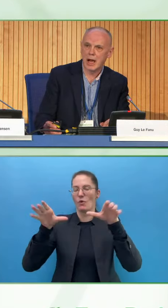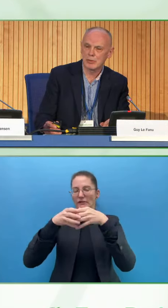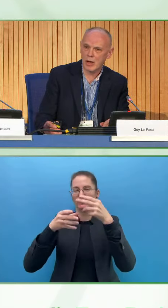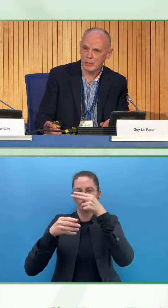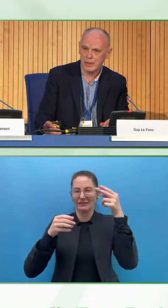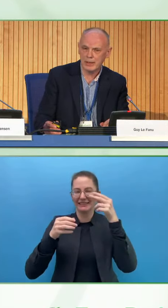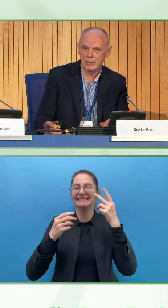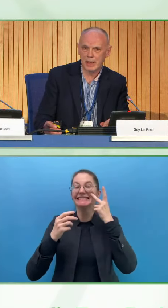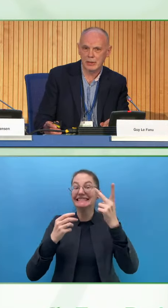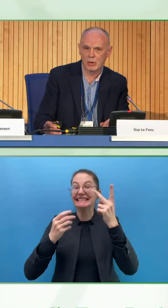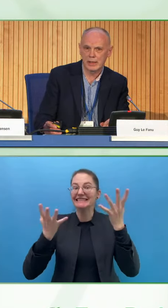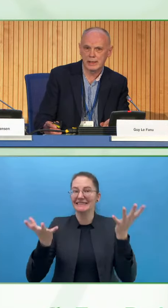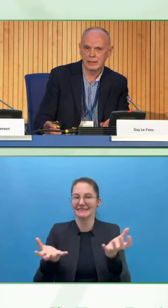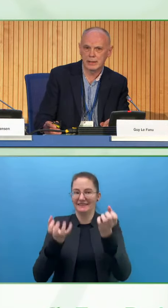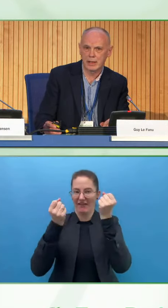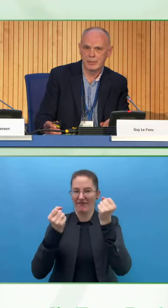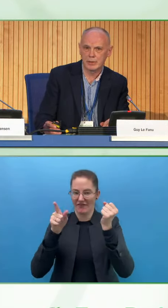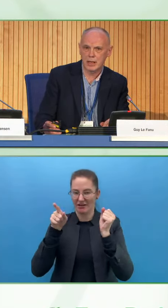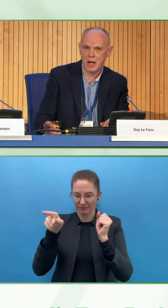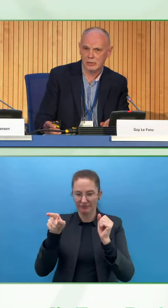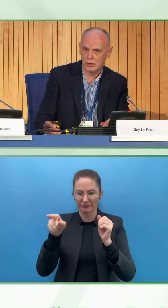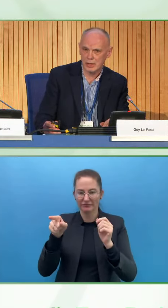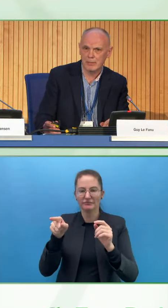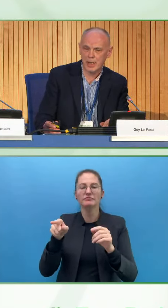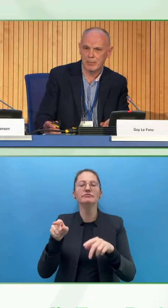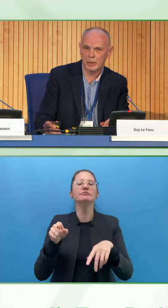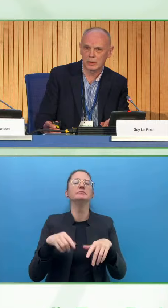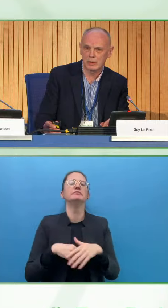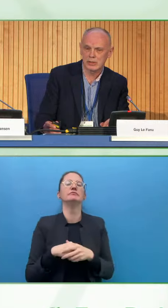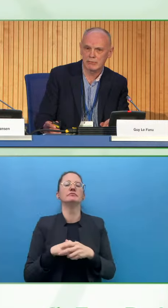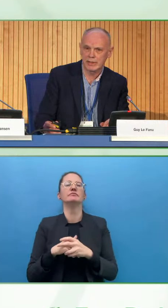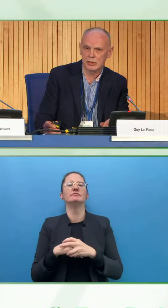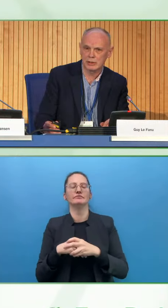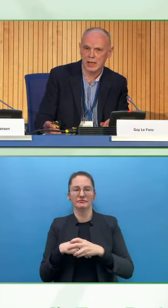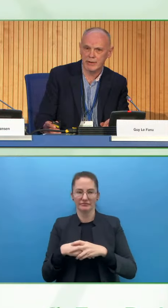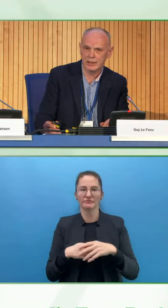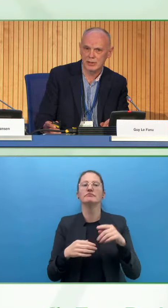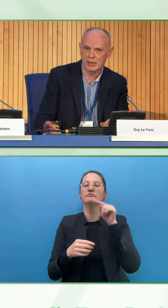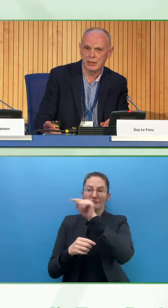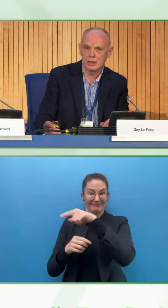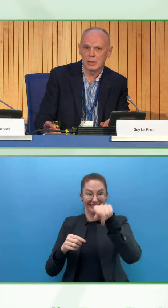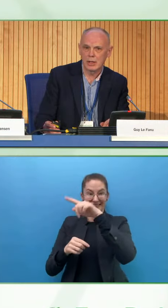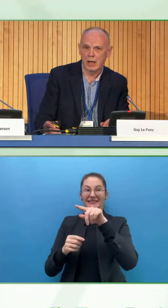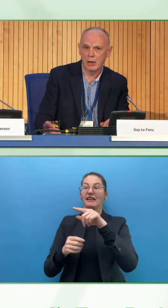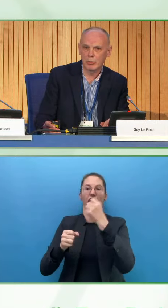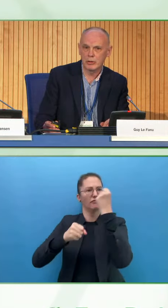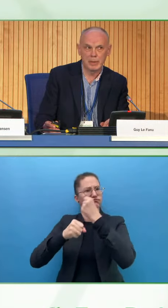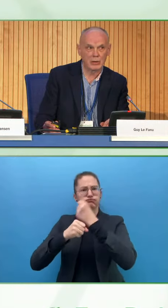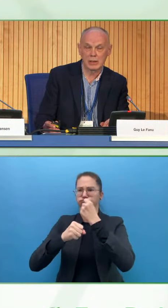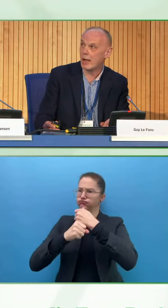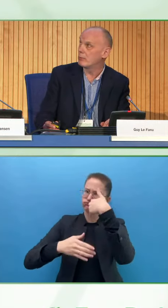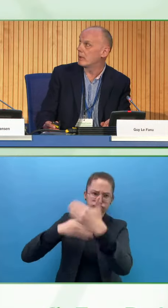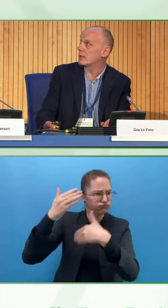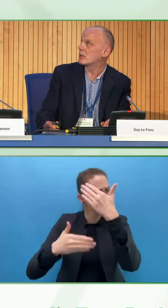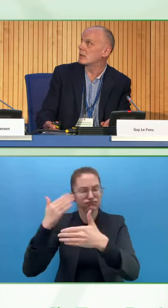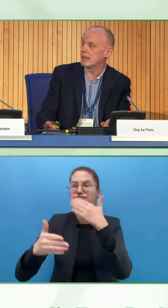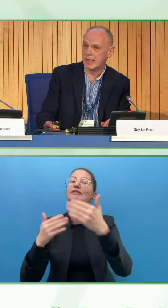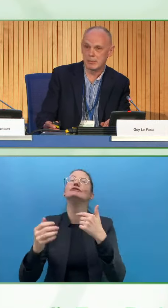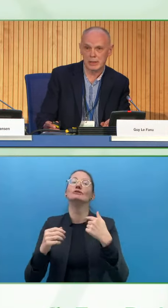I was hoping that my colleague who is a regional director could be online with us today, but